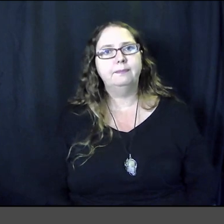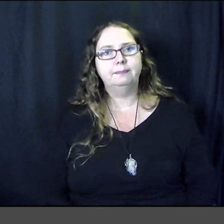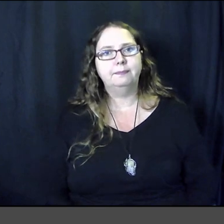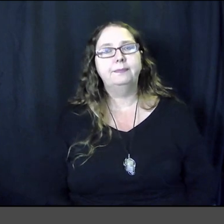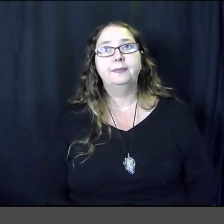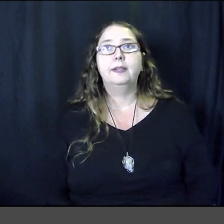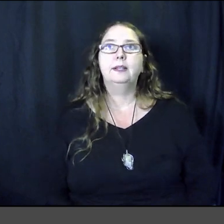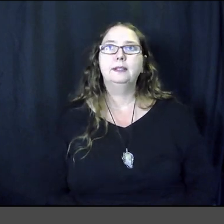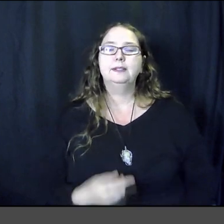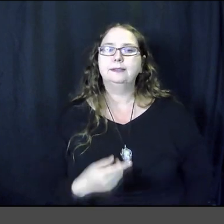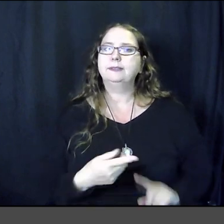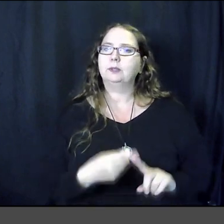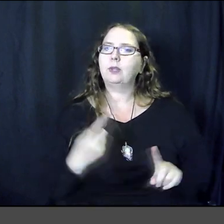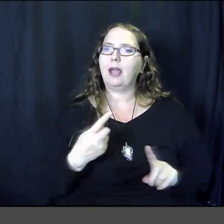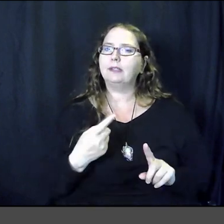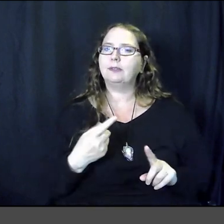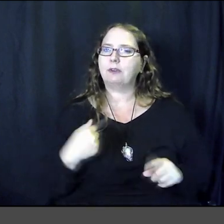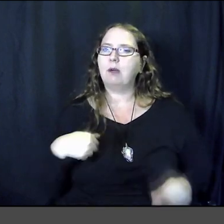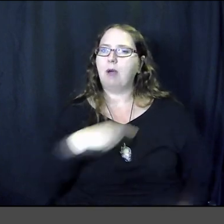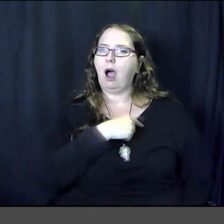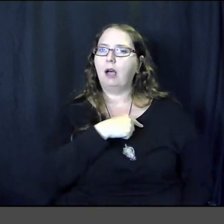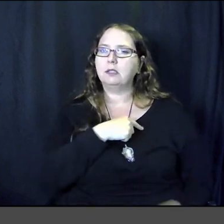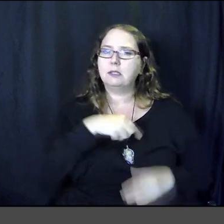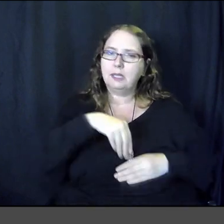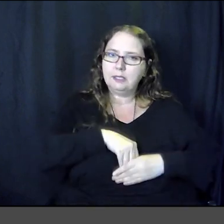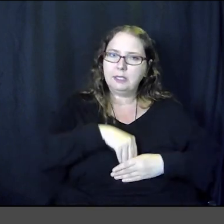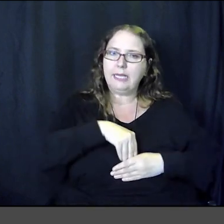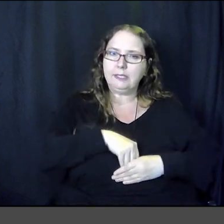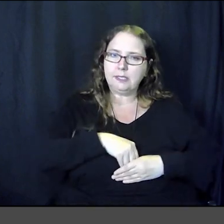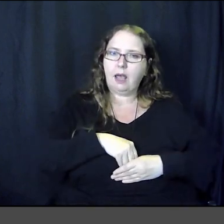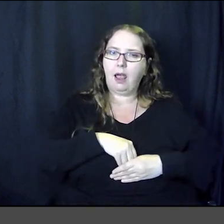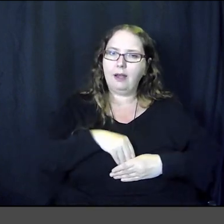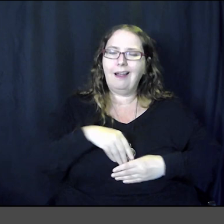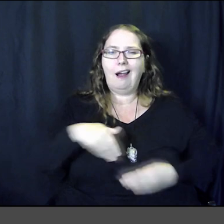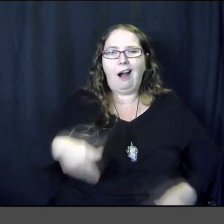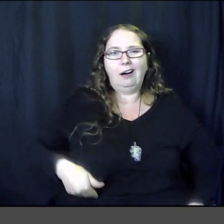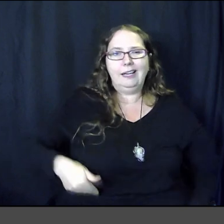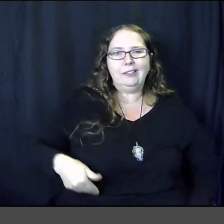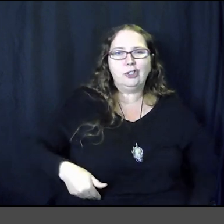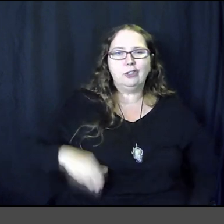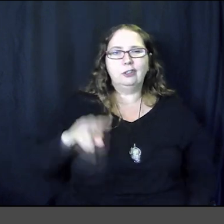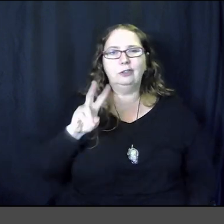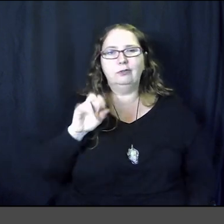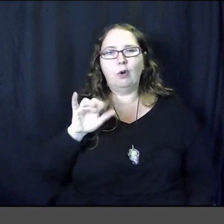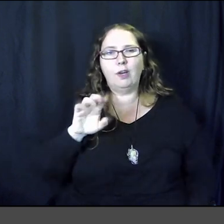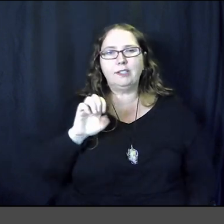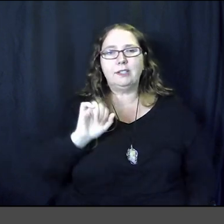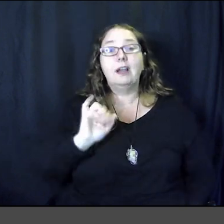DEEP DOWN INNER VOICE, WHICH IS OUR TRUE VOICE. LET'S GET THAT TRUE VOICE OUT. THERE'S BE TWO PERSONS.